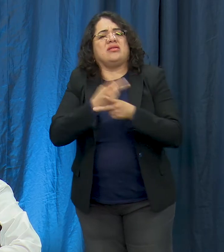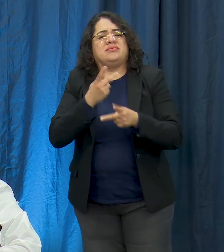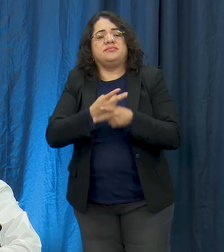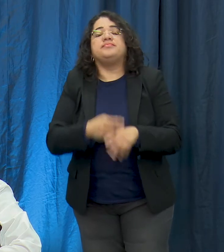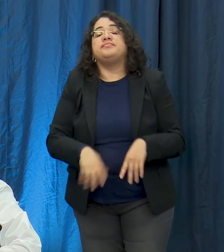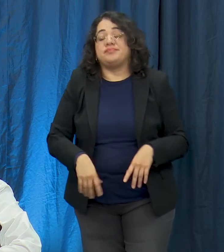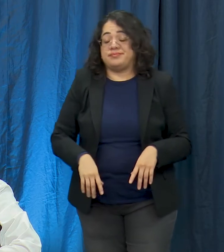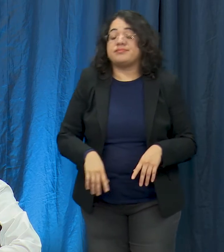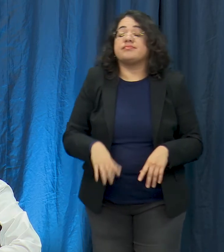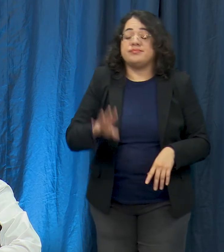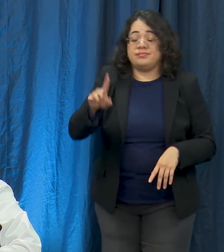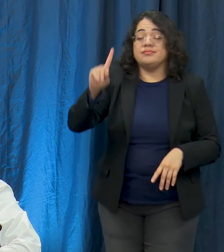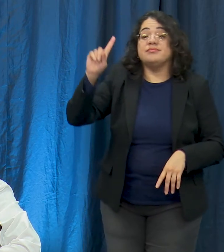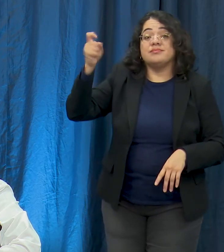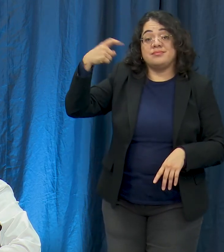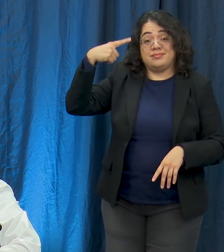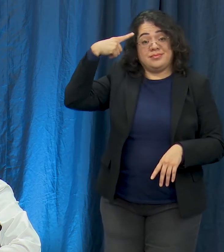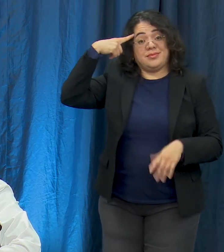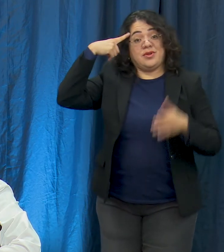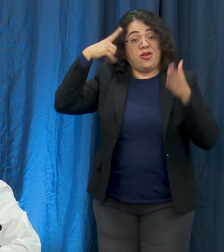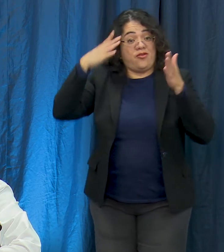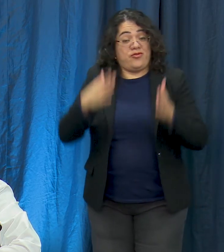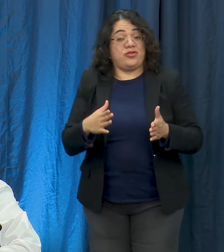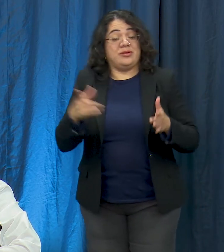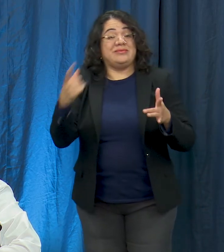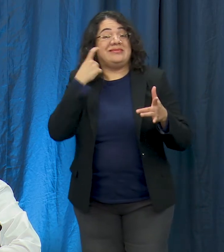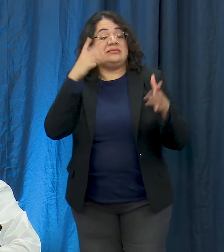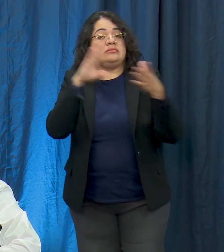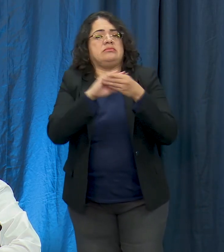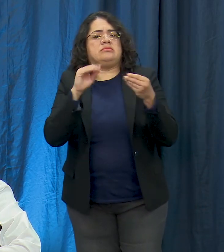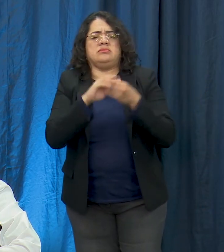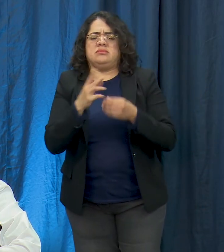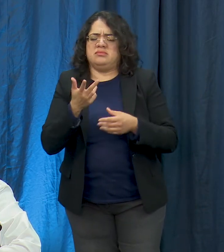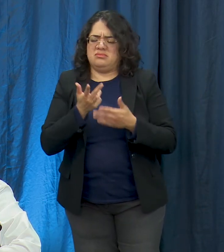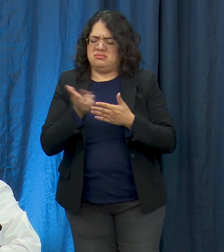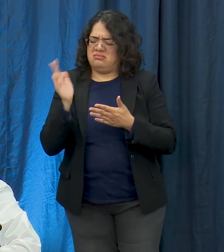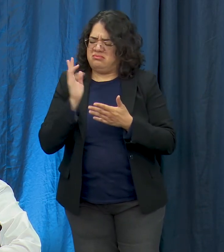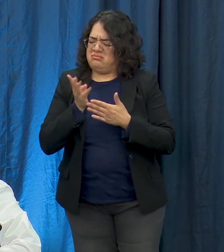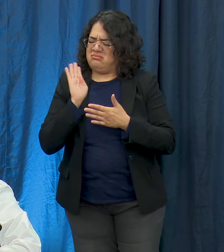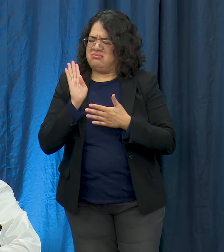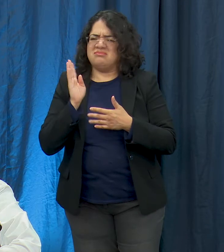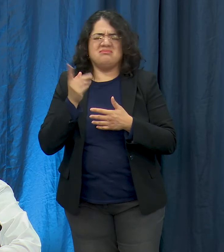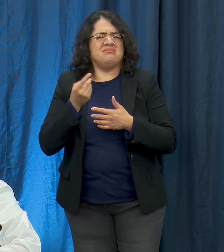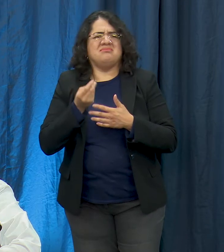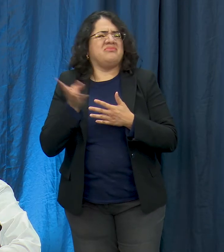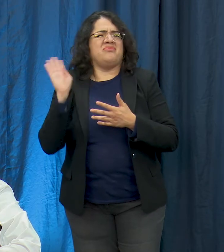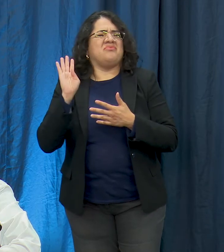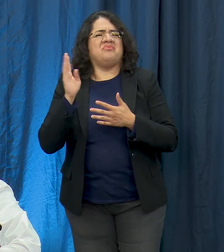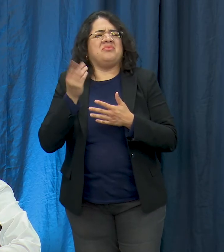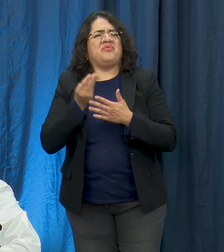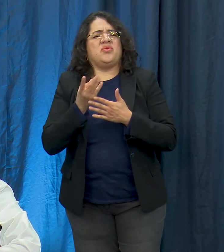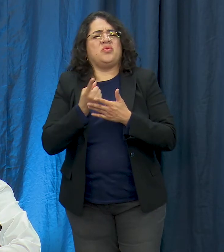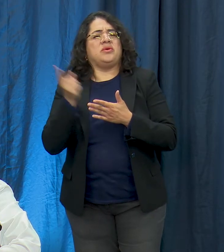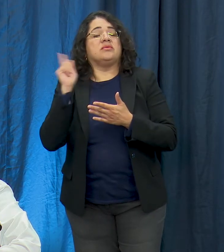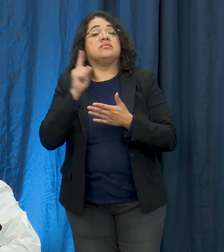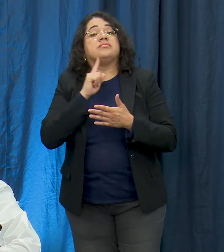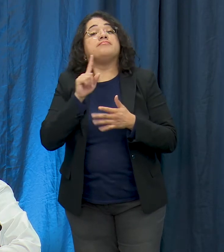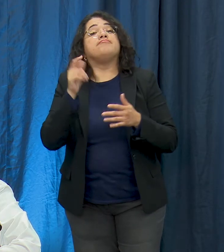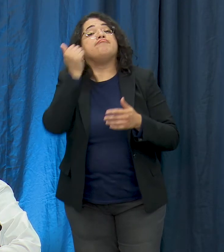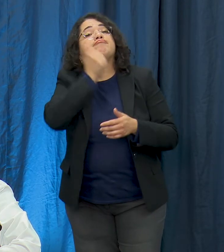Governor actually said a few weeks ago now I believe that routine and general